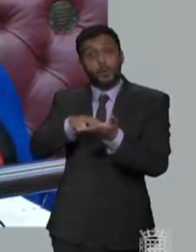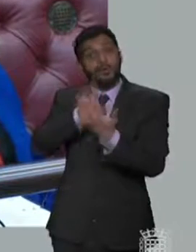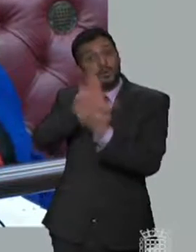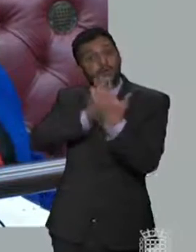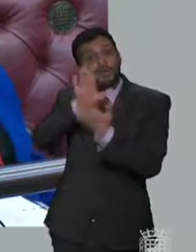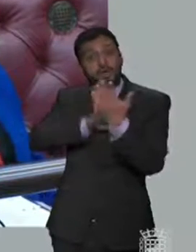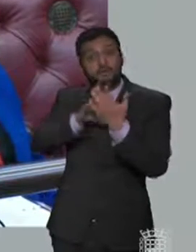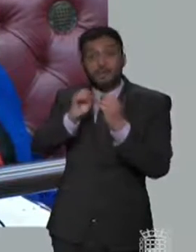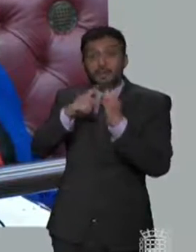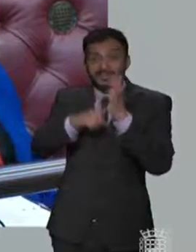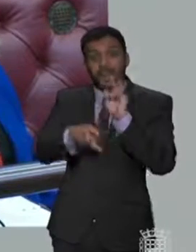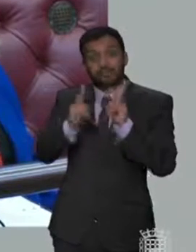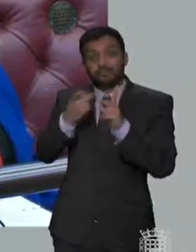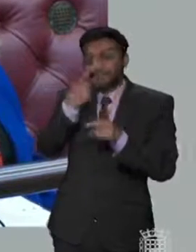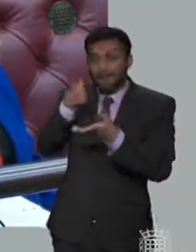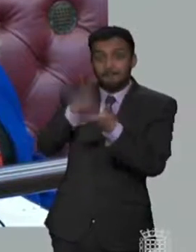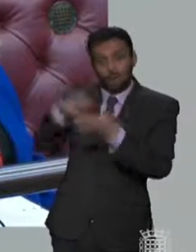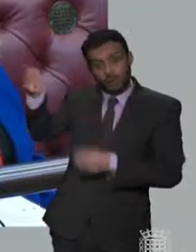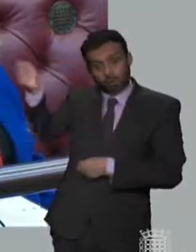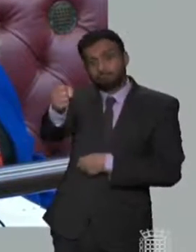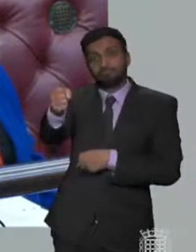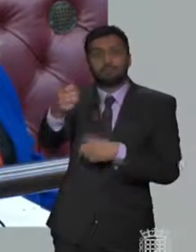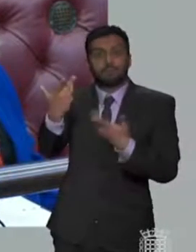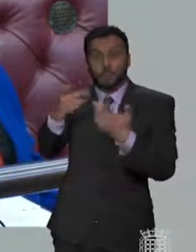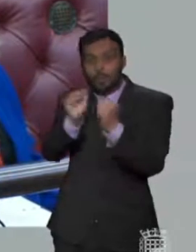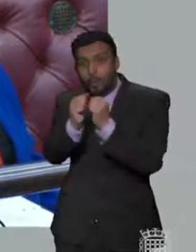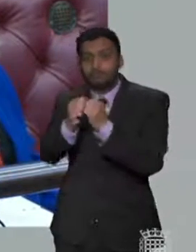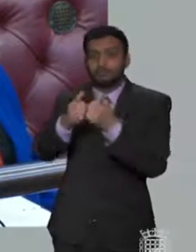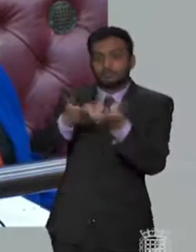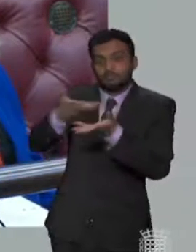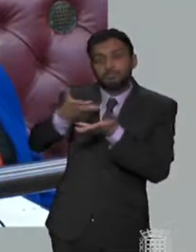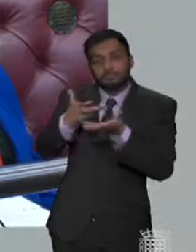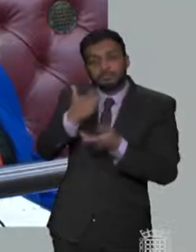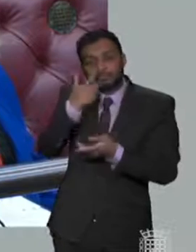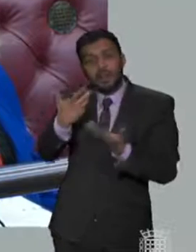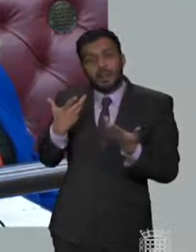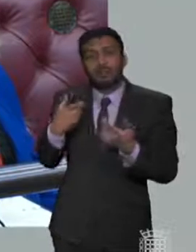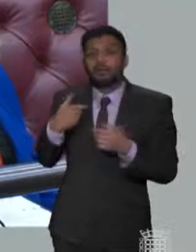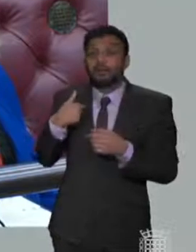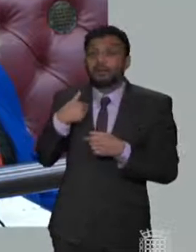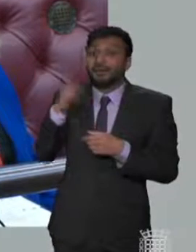to come to appointments uh to help people if a deaf person attends a job center to seek access